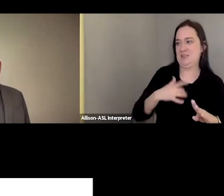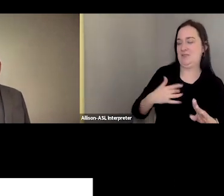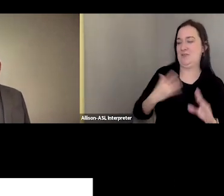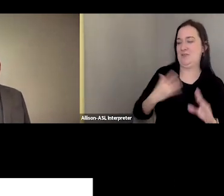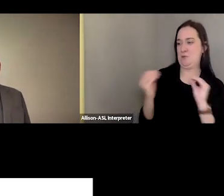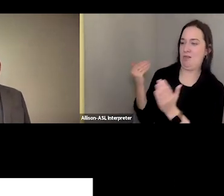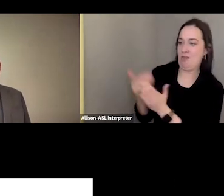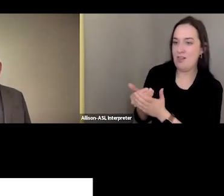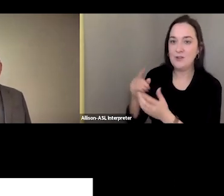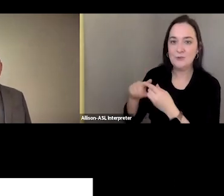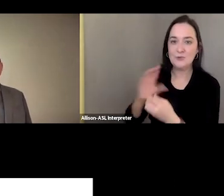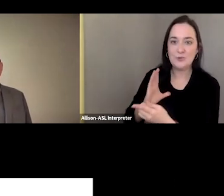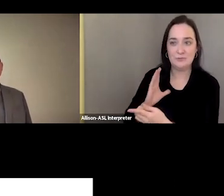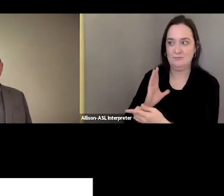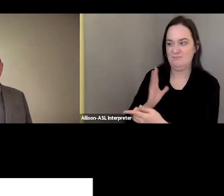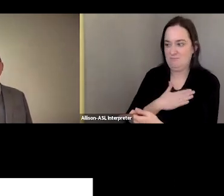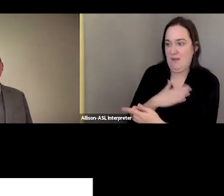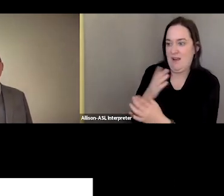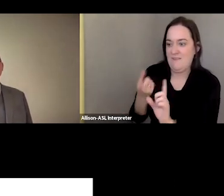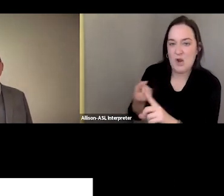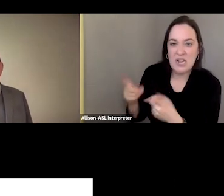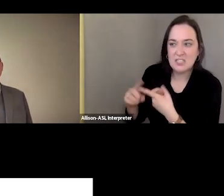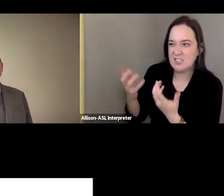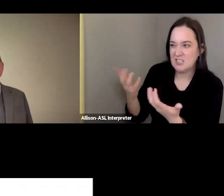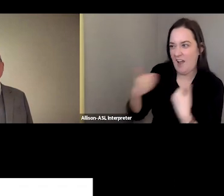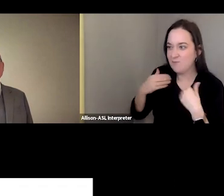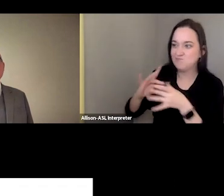actually reported they were less out of that lower social functioning